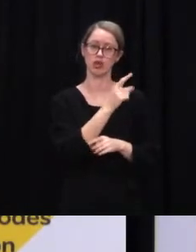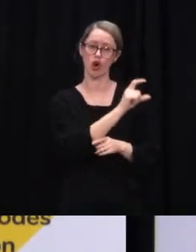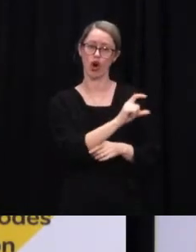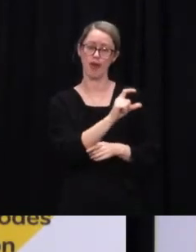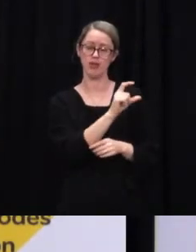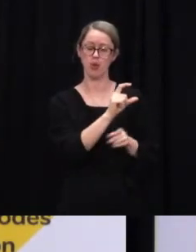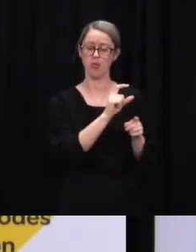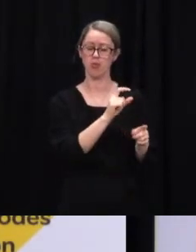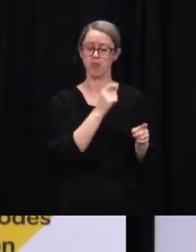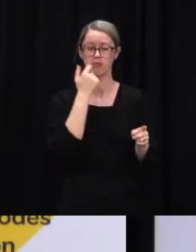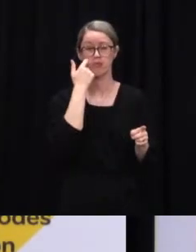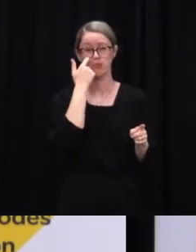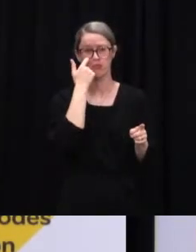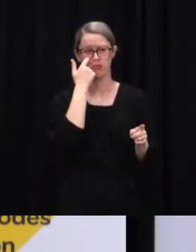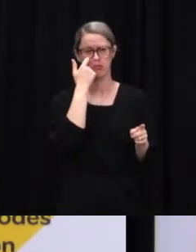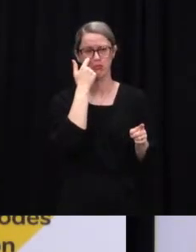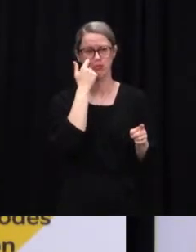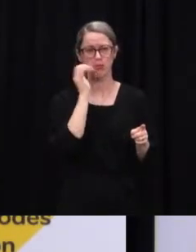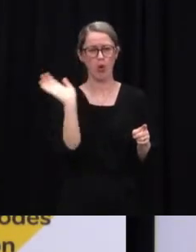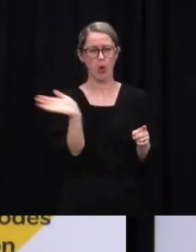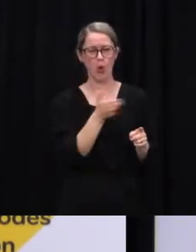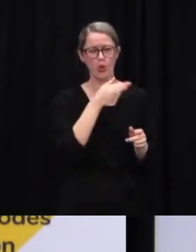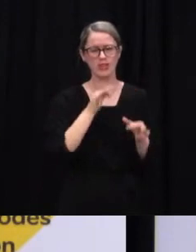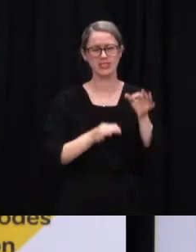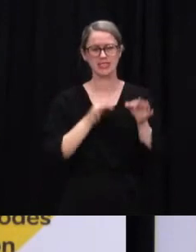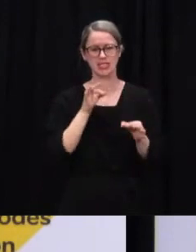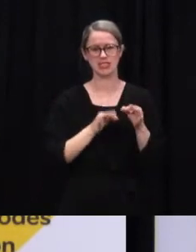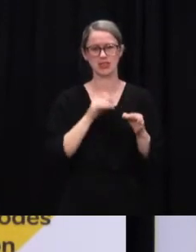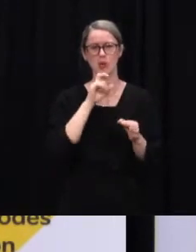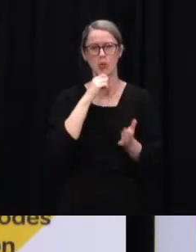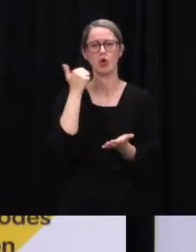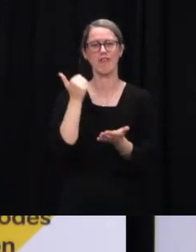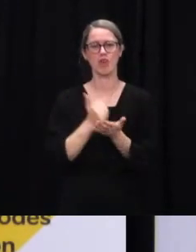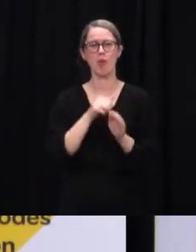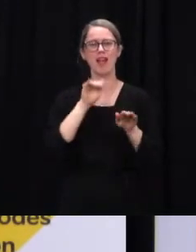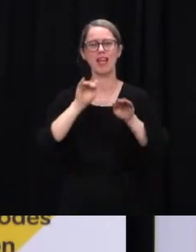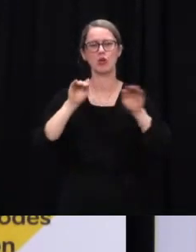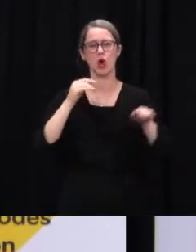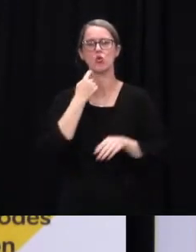that seven-day indication was the right one to give for